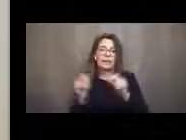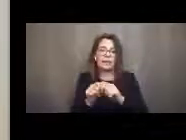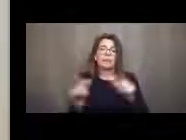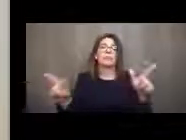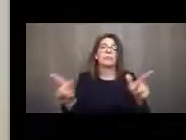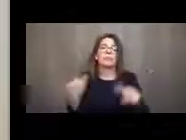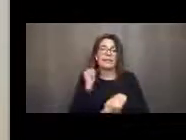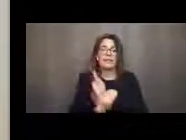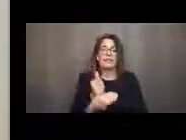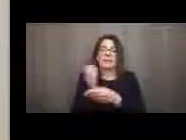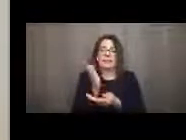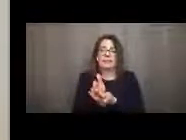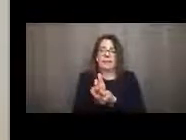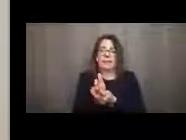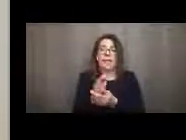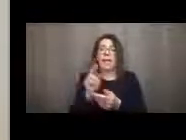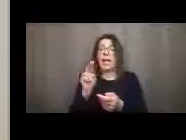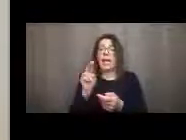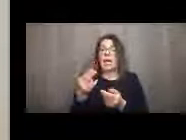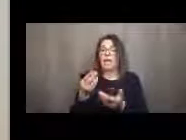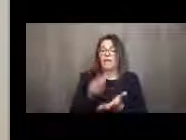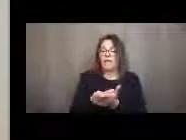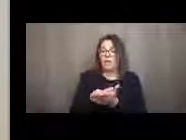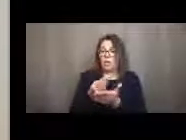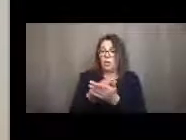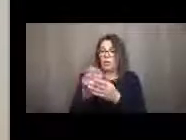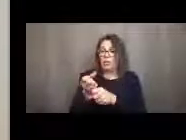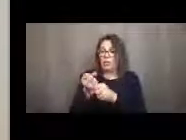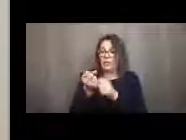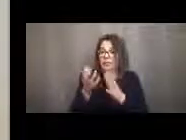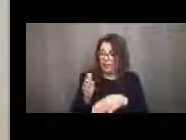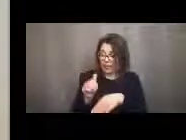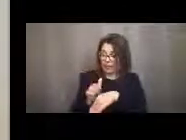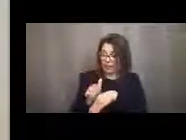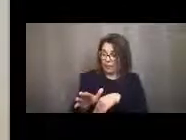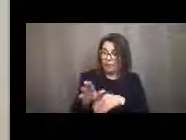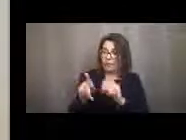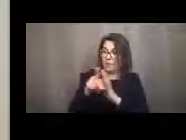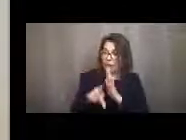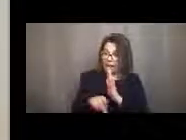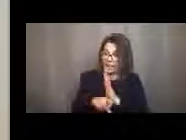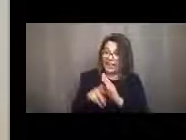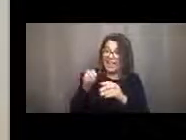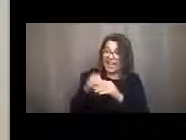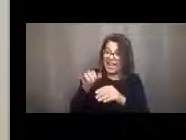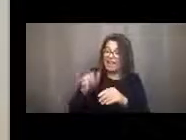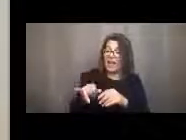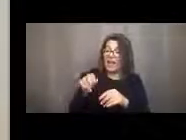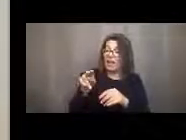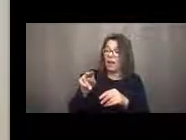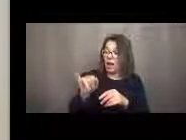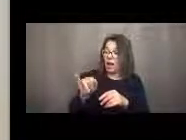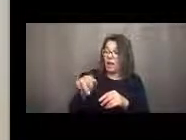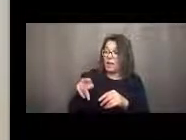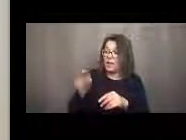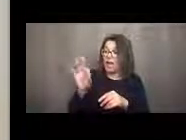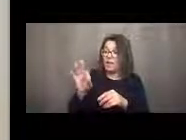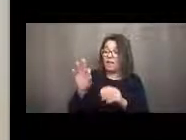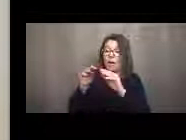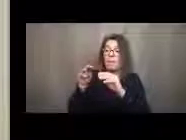NIH funded recipients must submit the policy in that IPF Module in order to get funded from NIH.